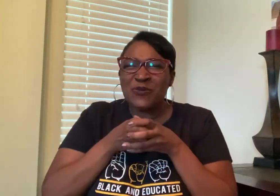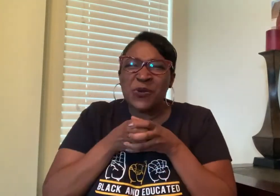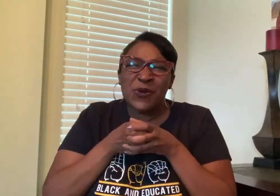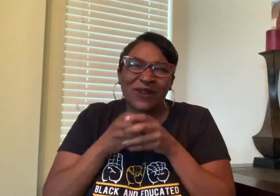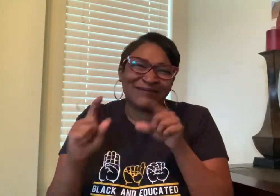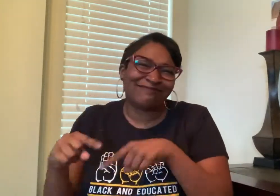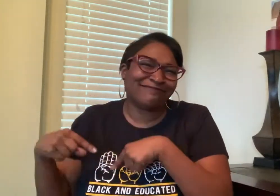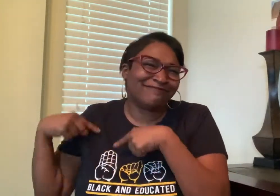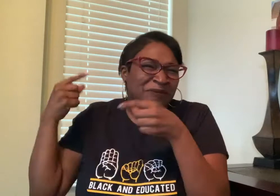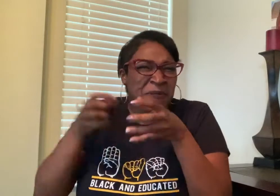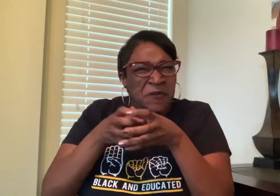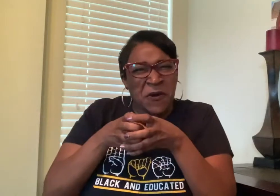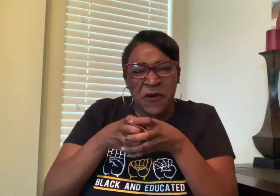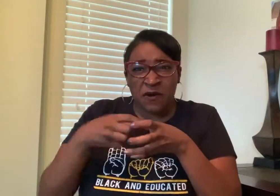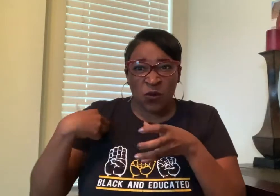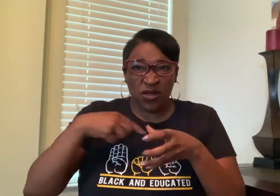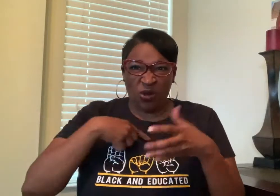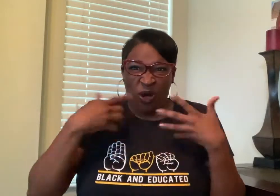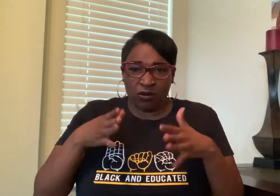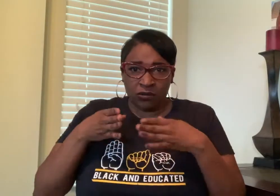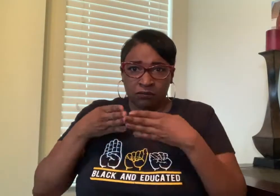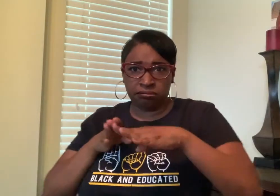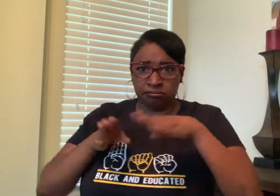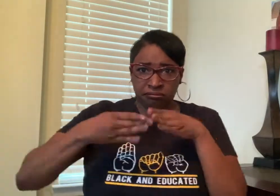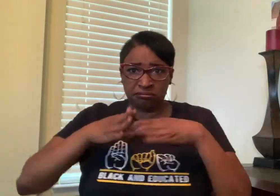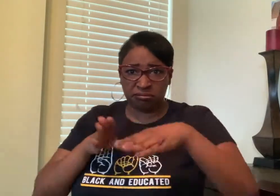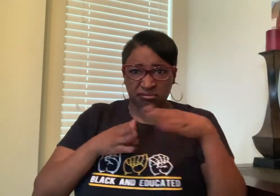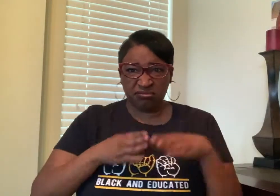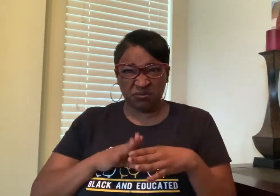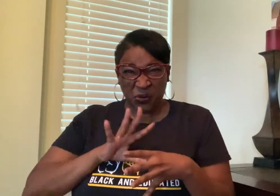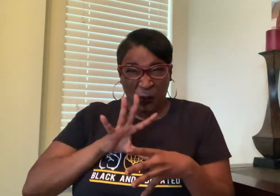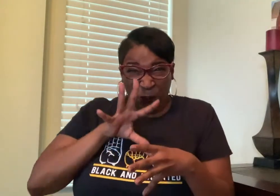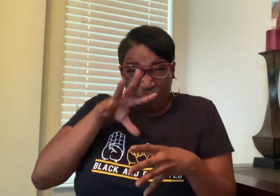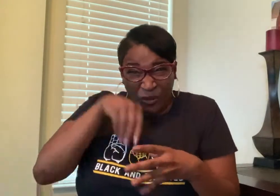now fractured into so many pieces.